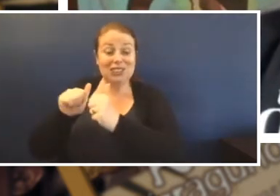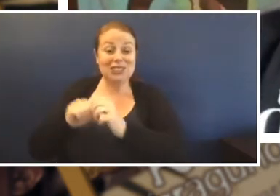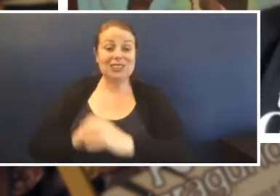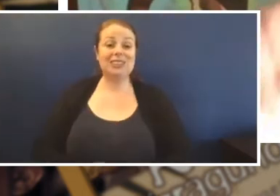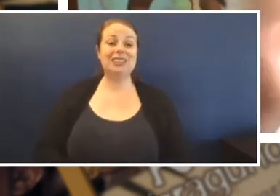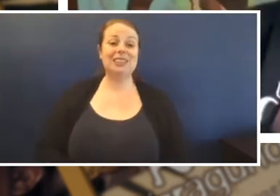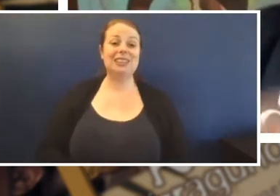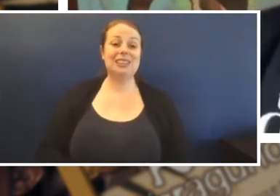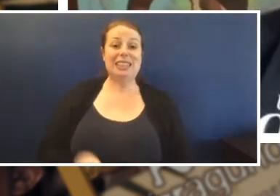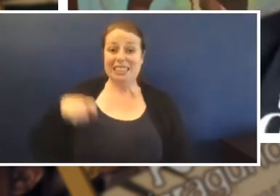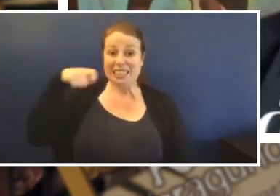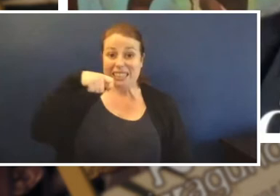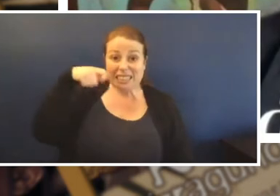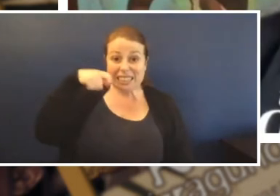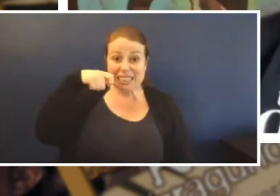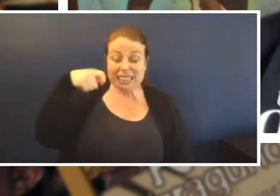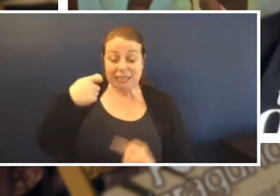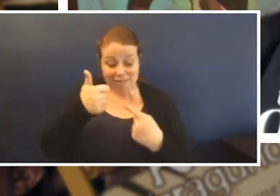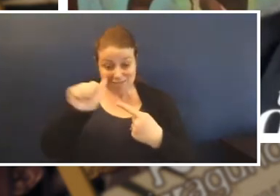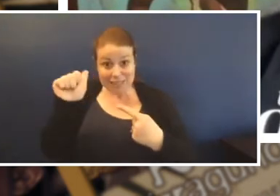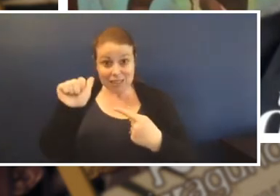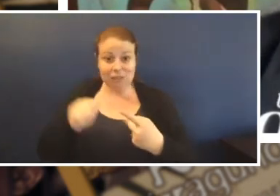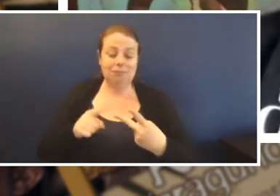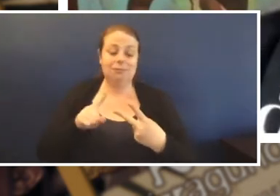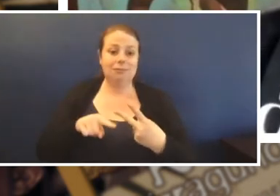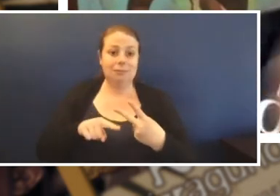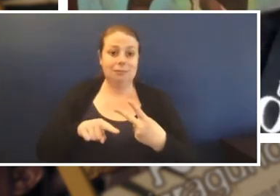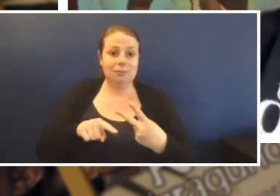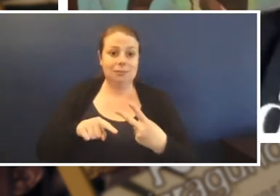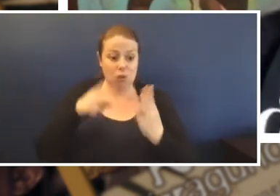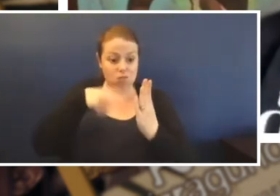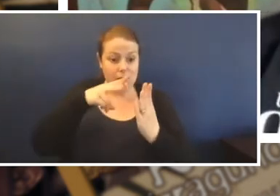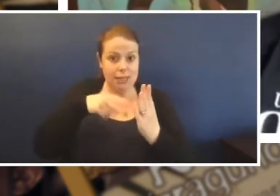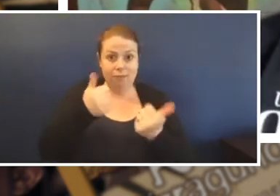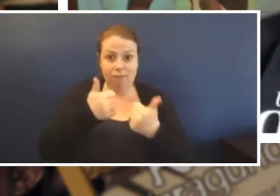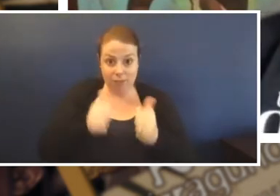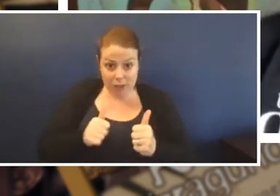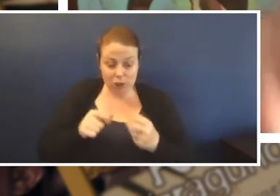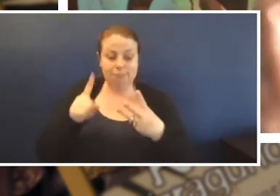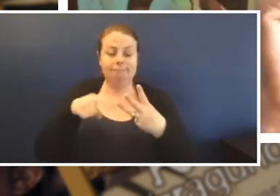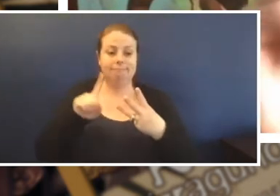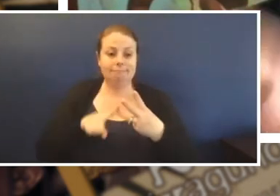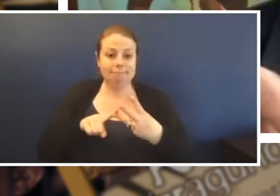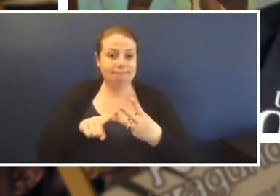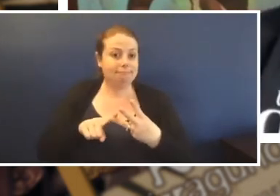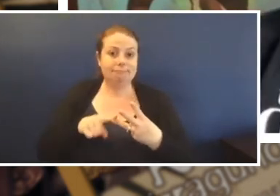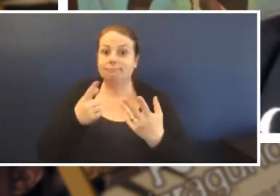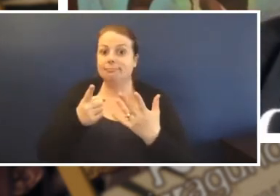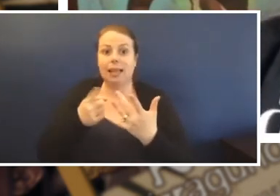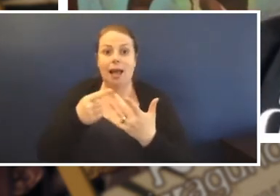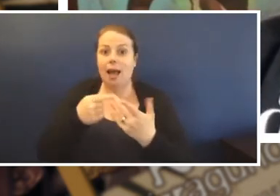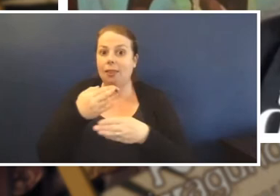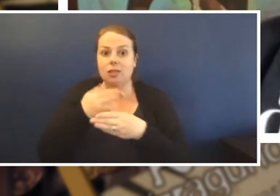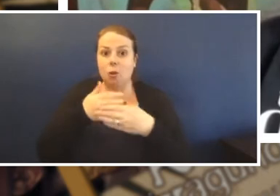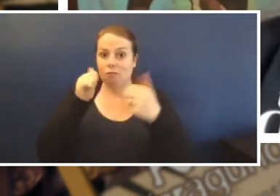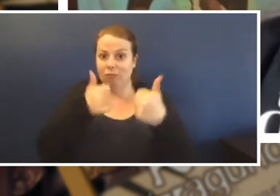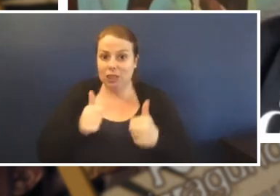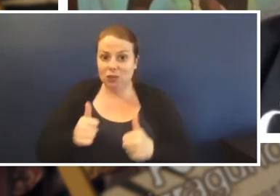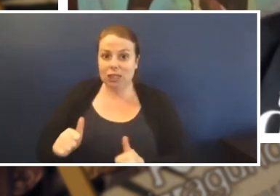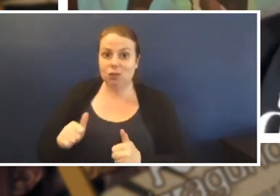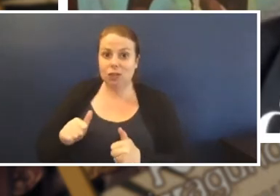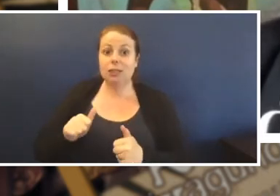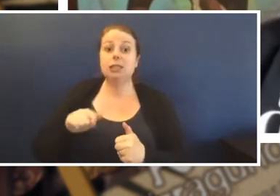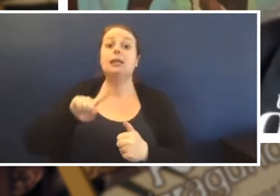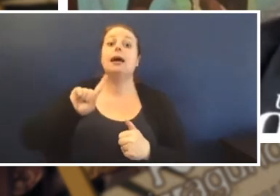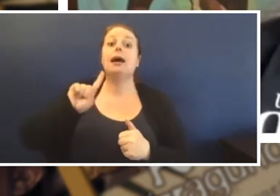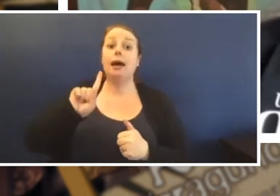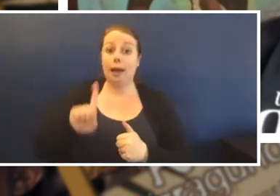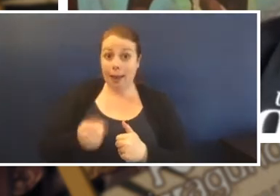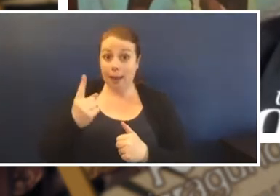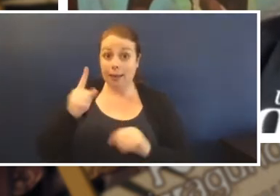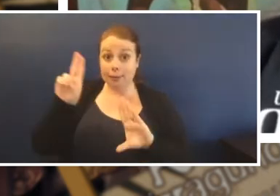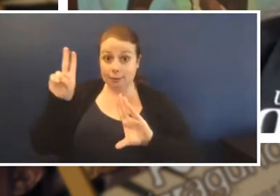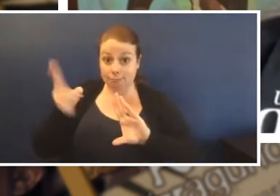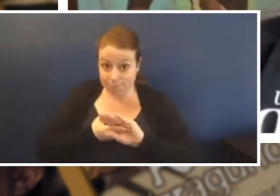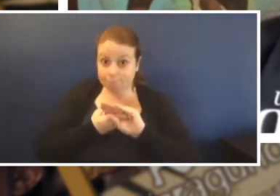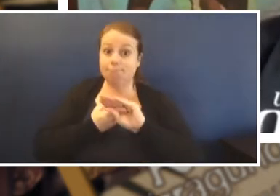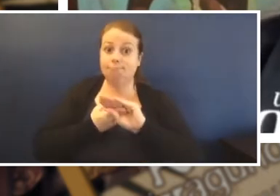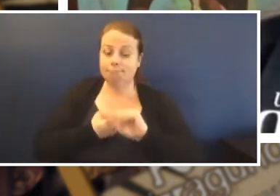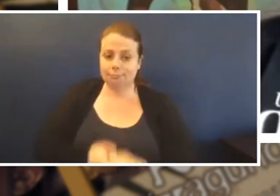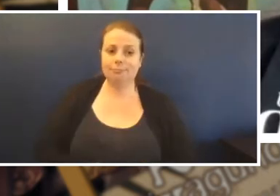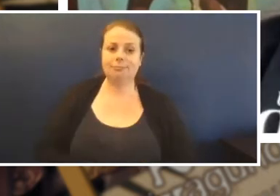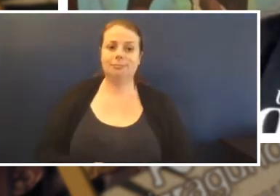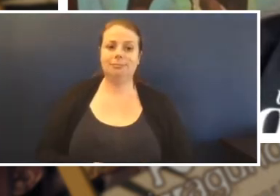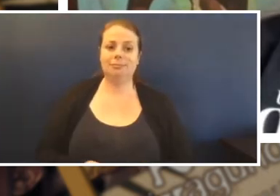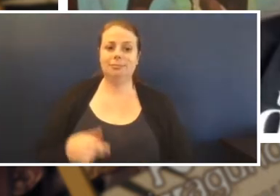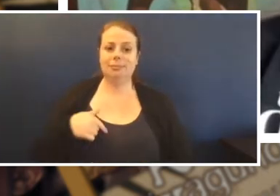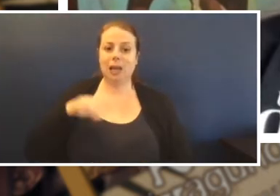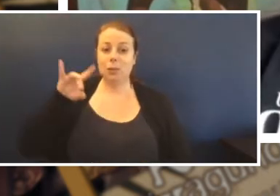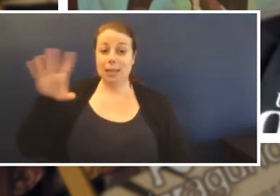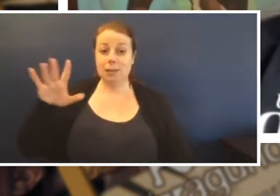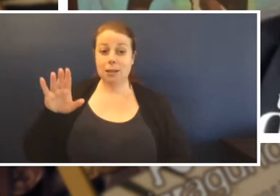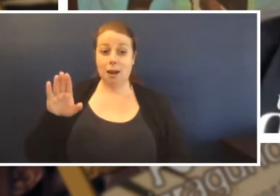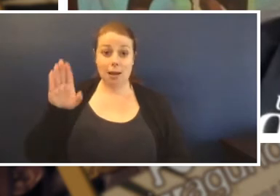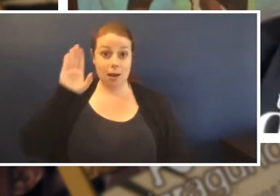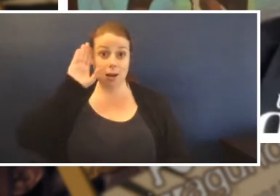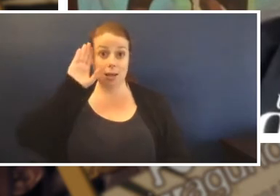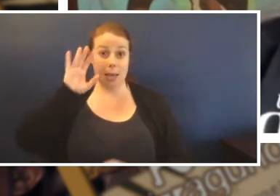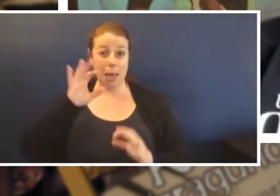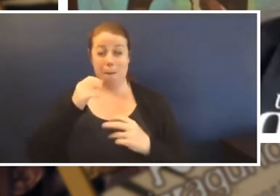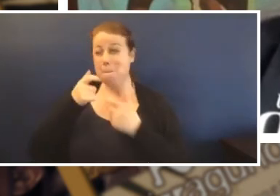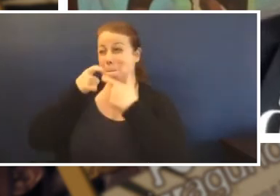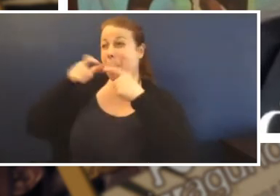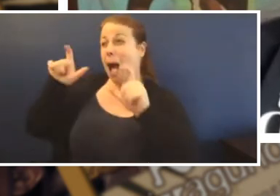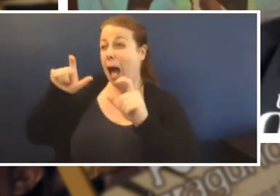brush your teeth, do your reading, do ever whatever and be in bed, okay. On the outside ready okay